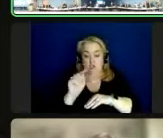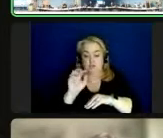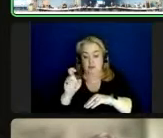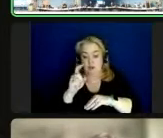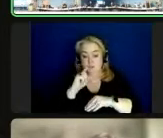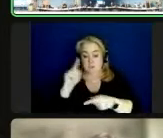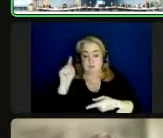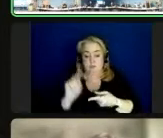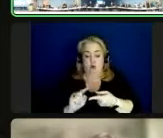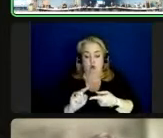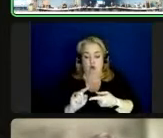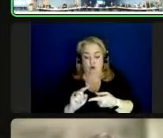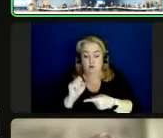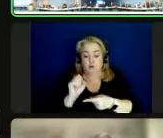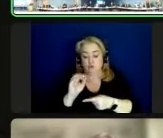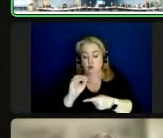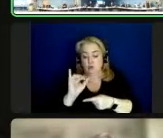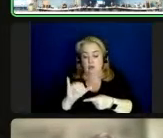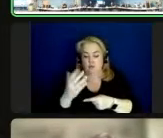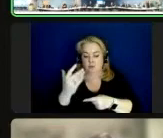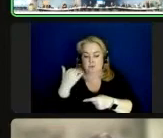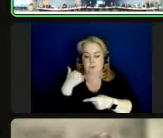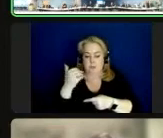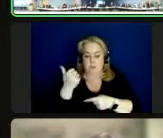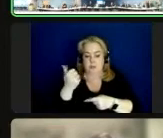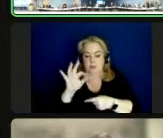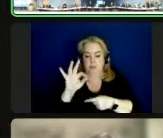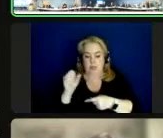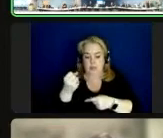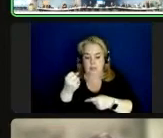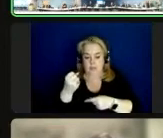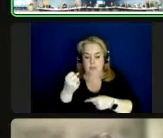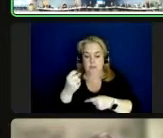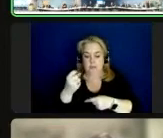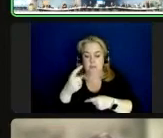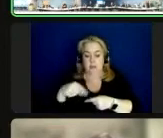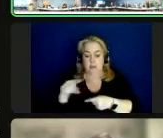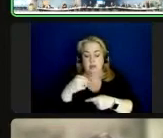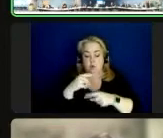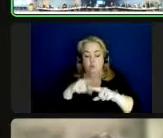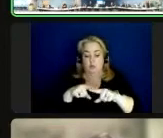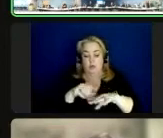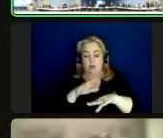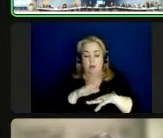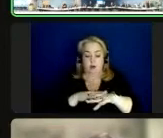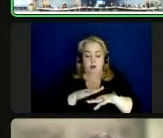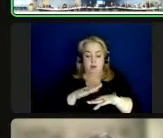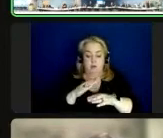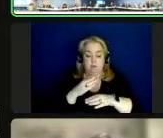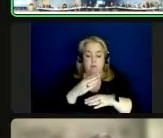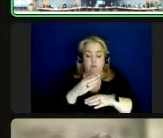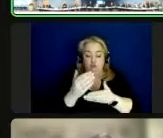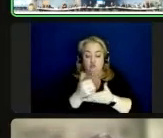THEY HAVE TSAR OPERAONS